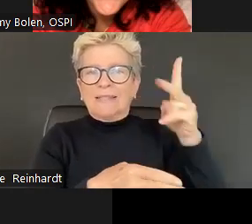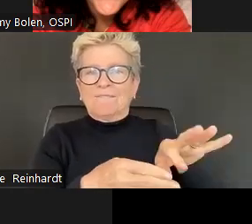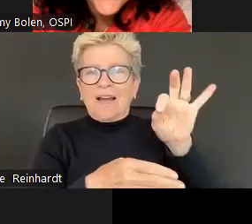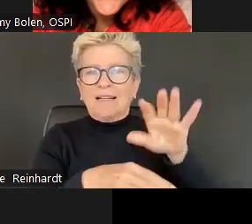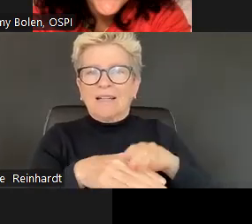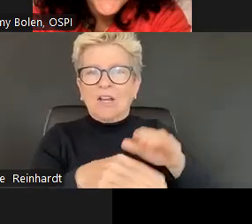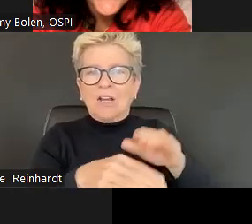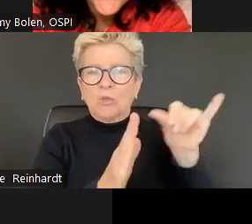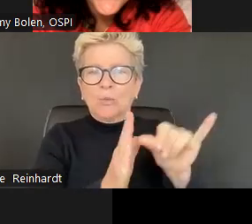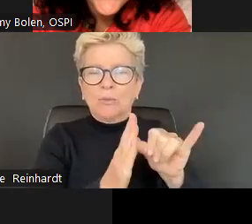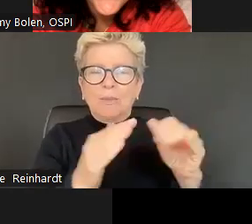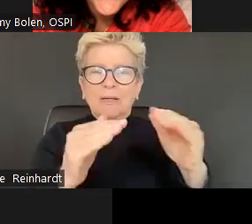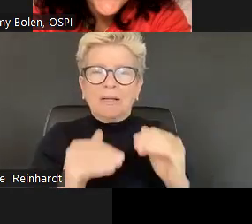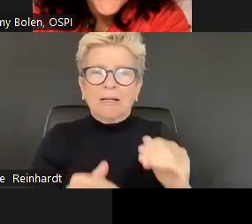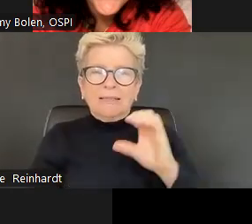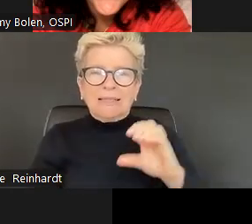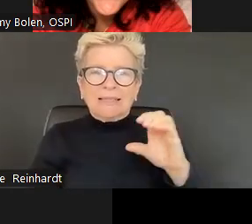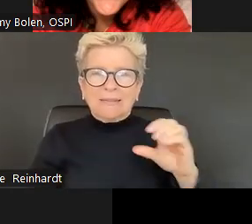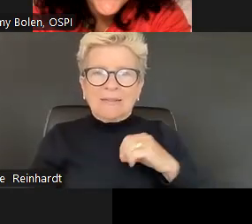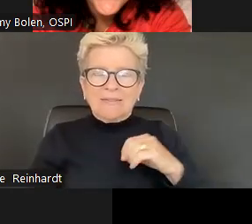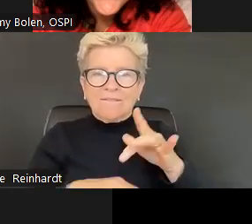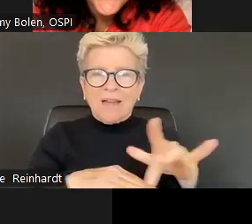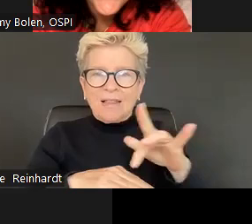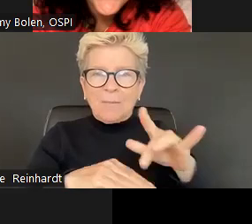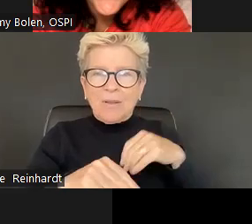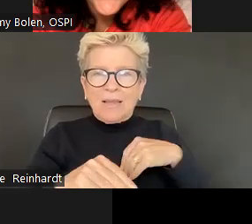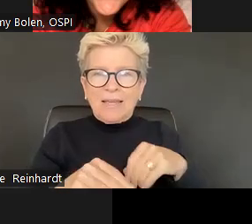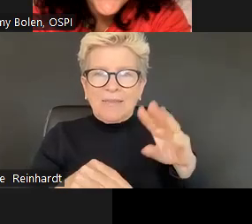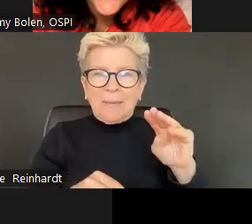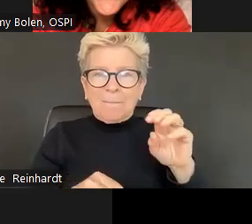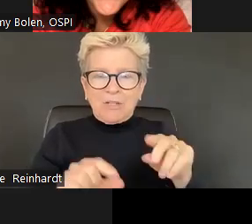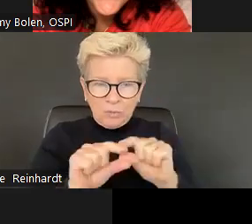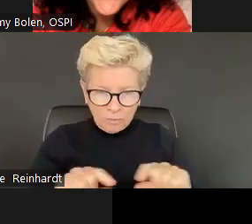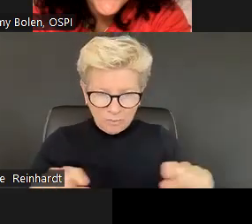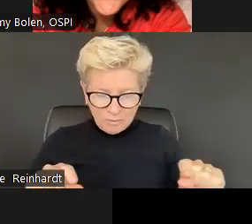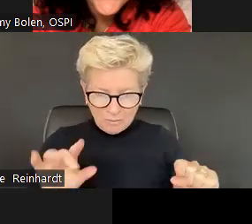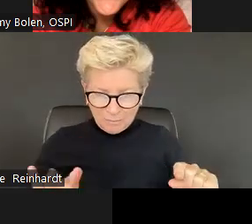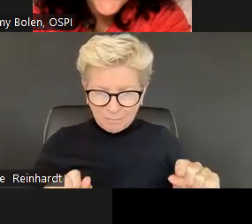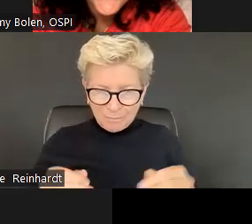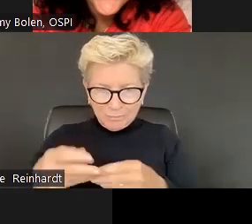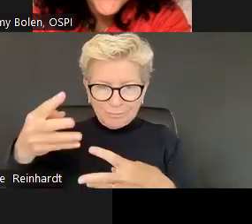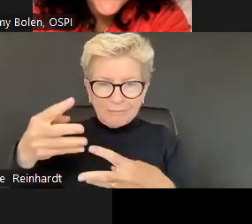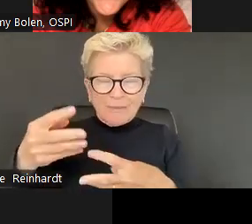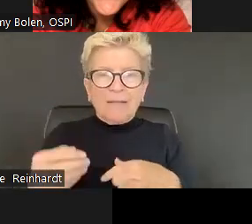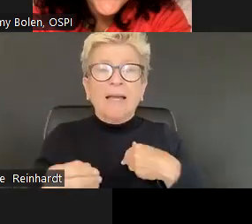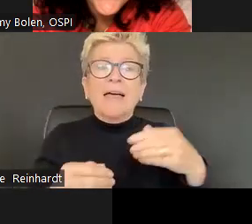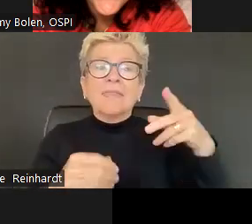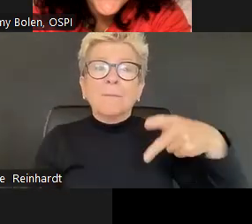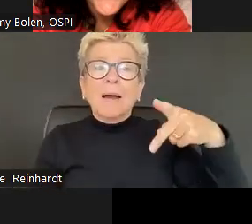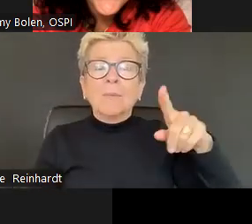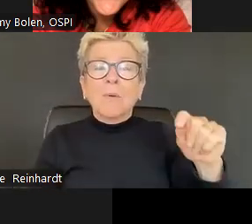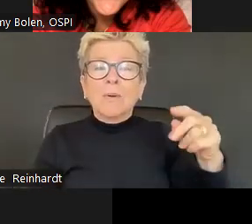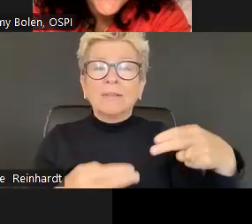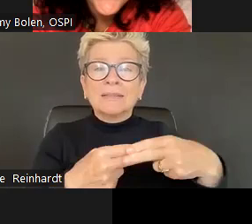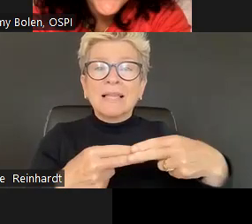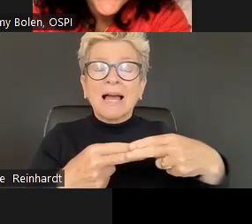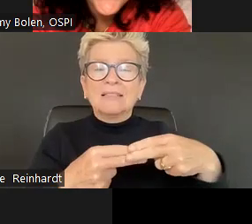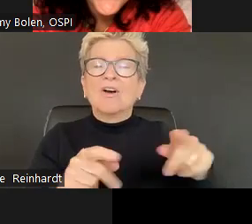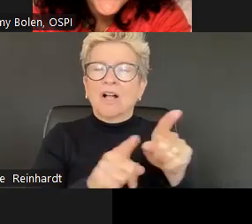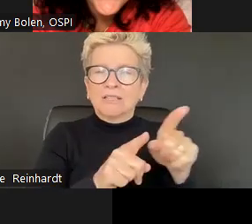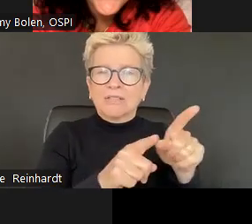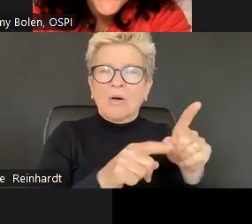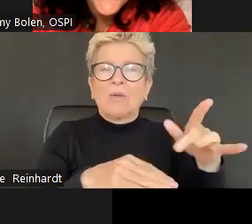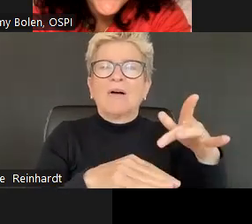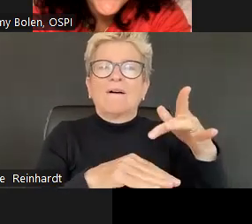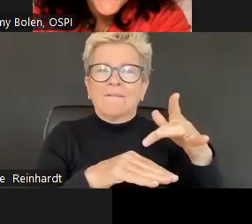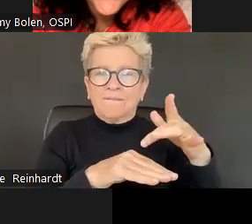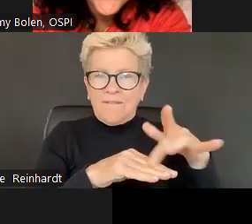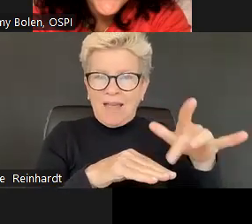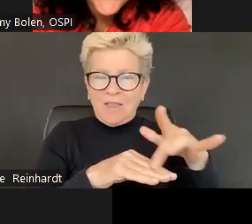This meeting will be recorded and is being recorded now and should be available in the next couple of days on YouTube.